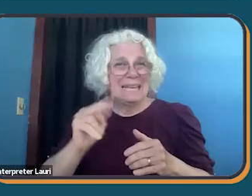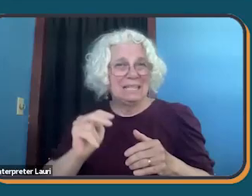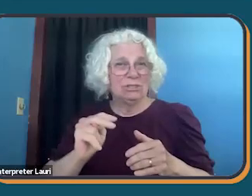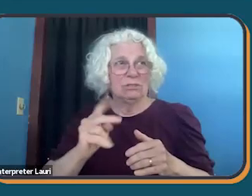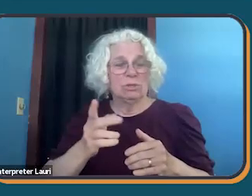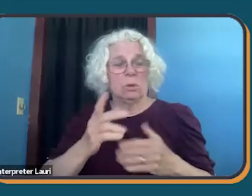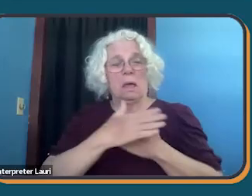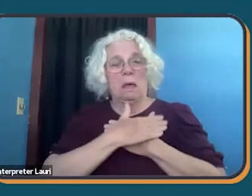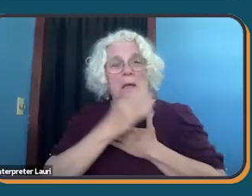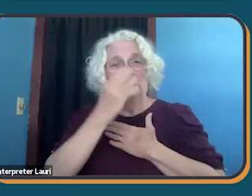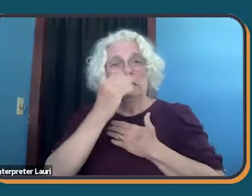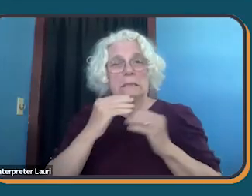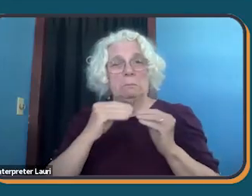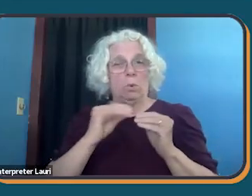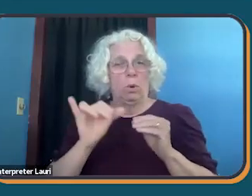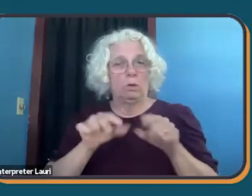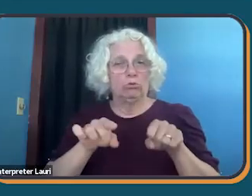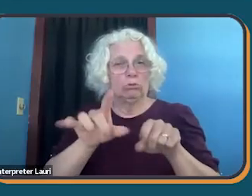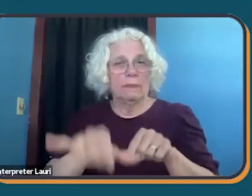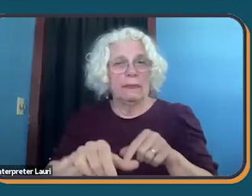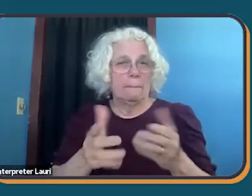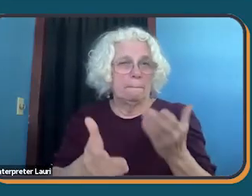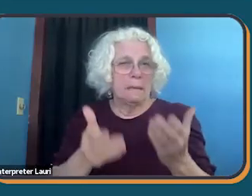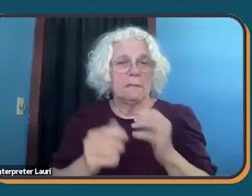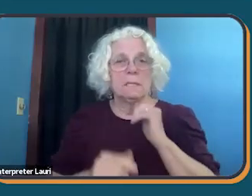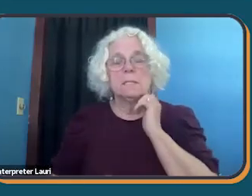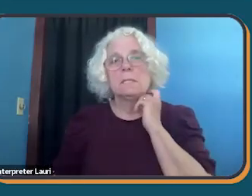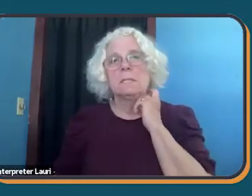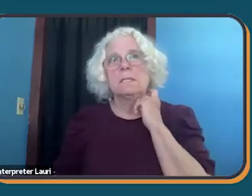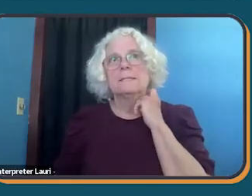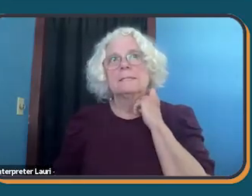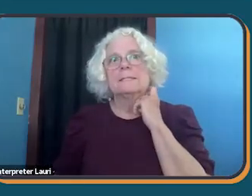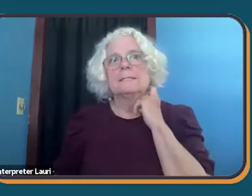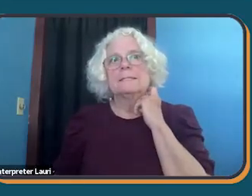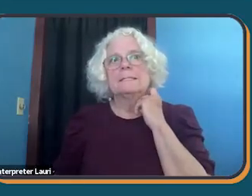And I would also need height-adjustable table